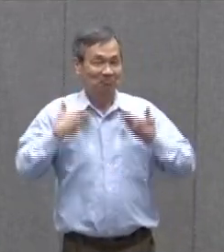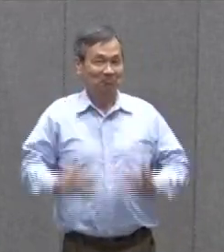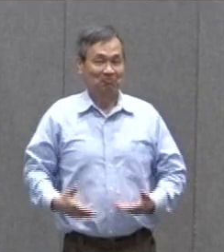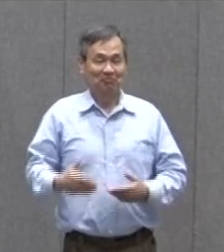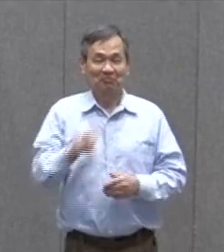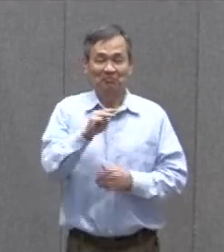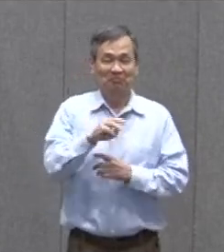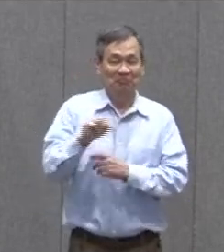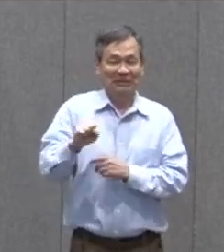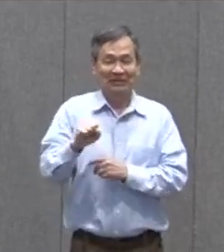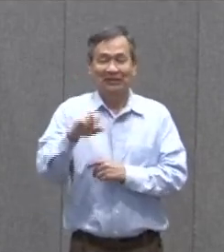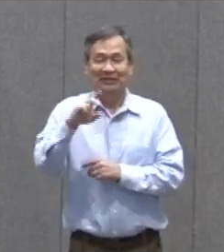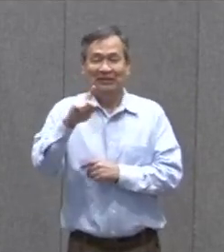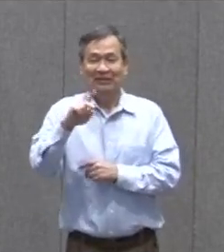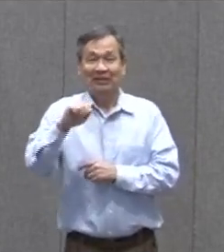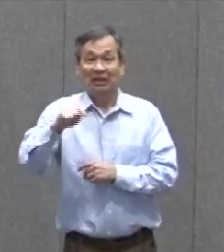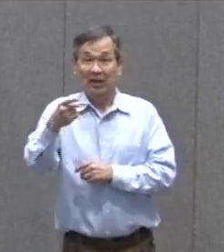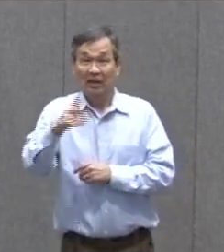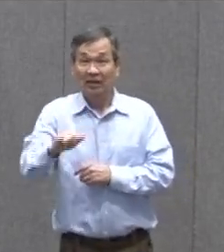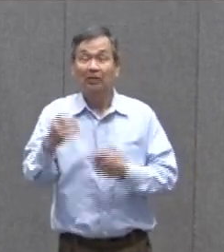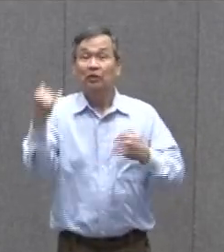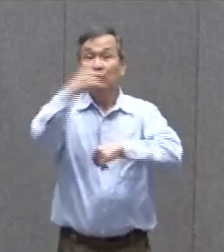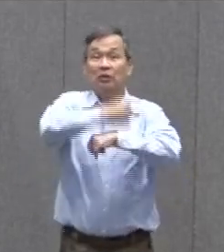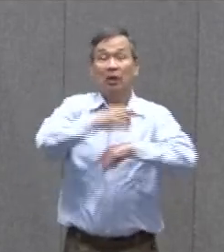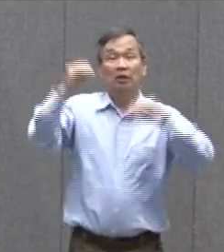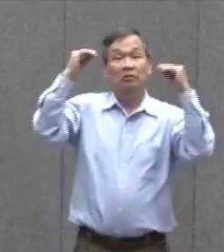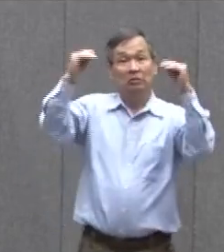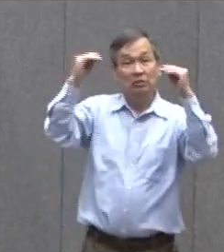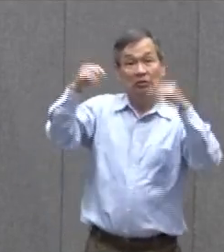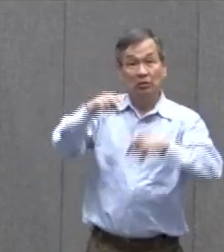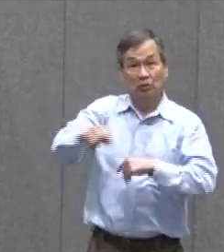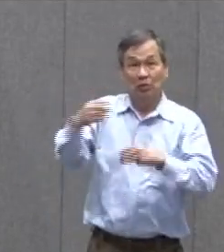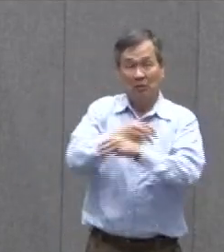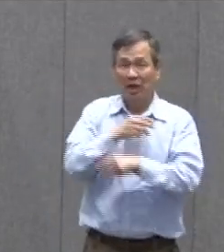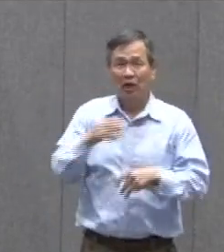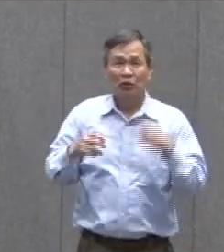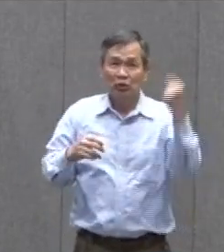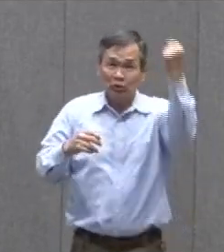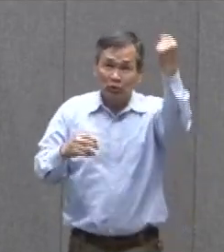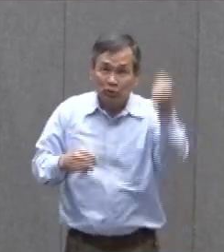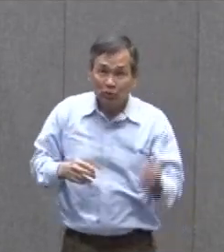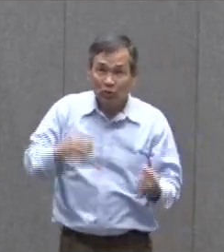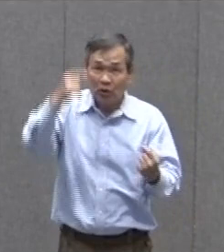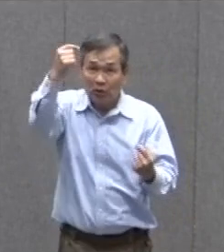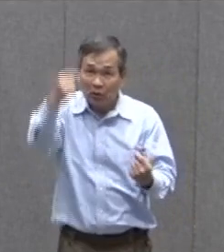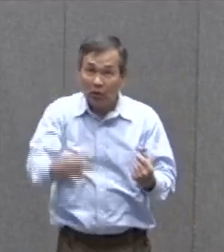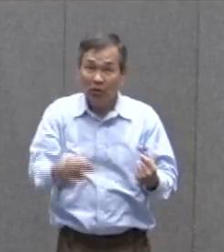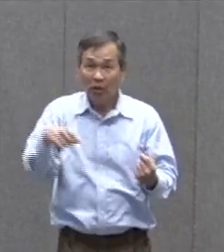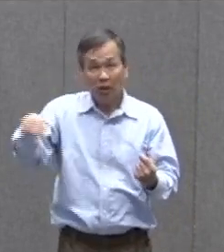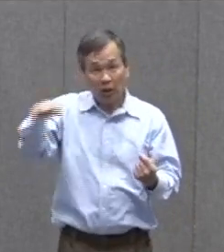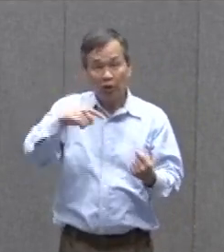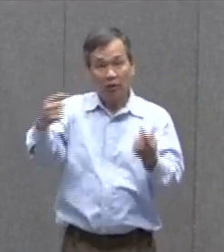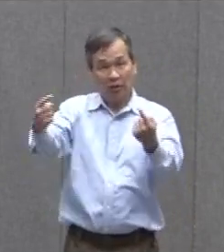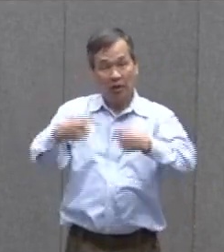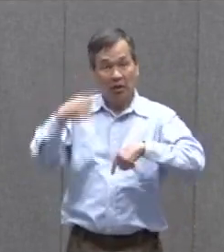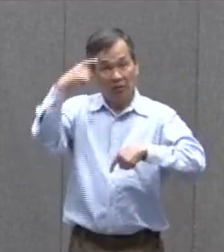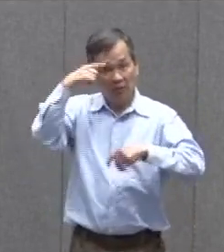to teach you today in math. Every Tuesday and Thursday you can come here at this time to learn more about math and science.